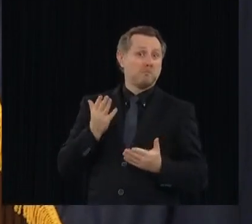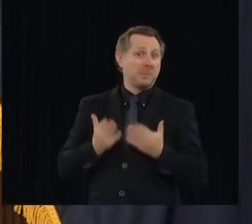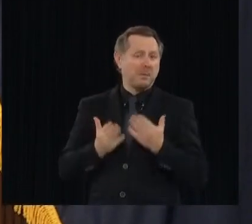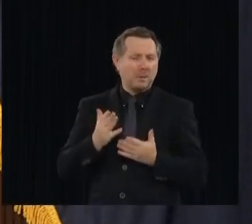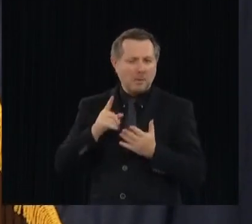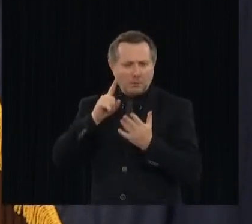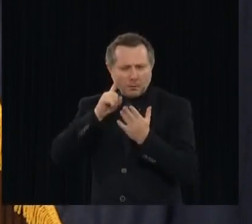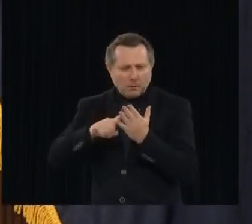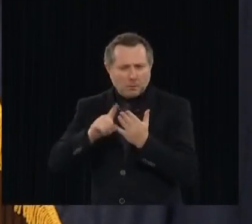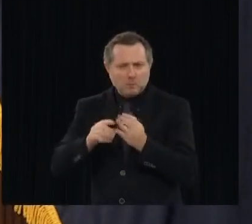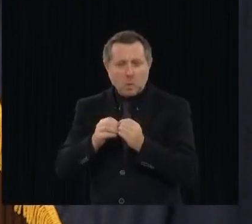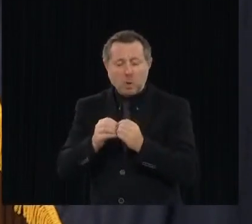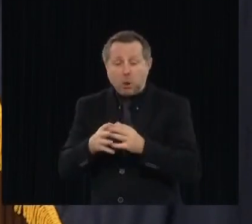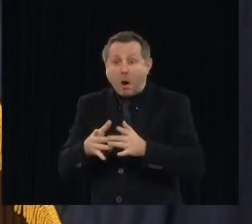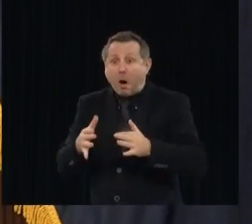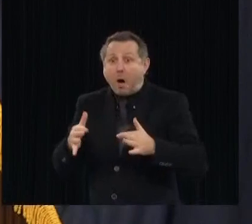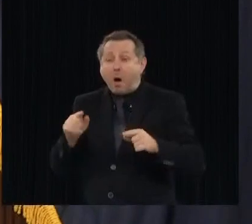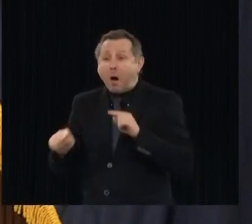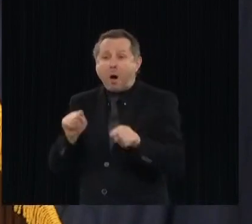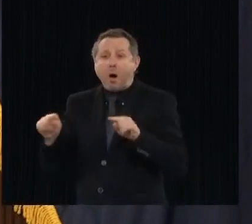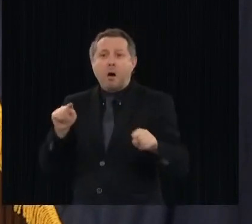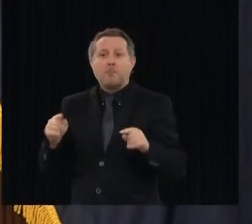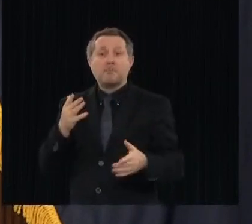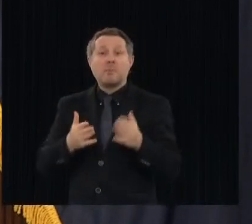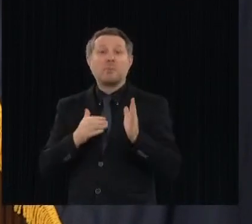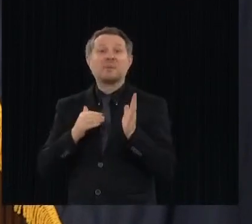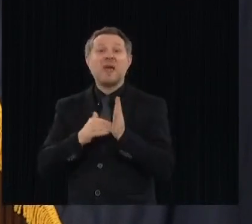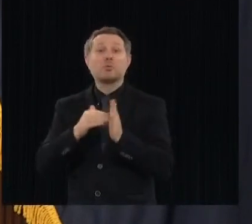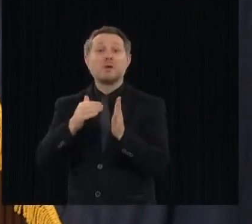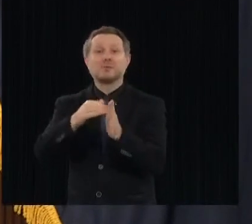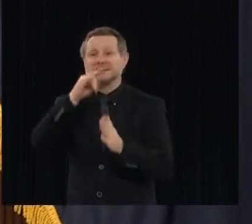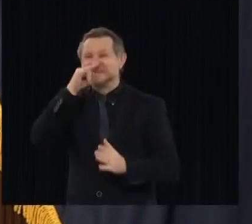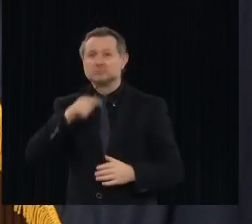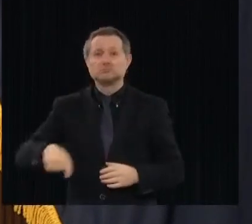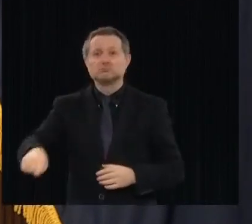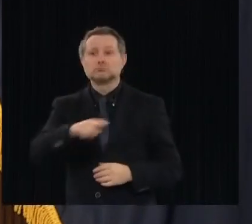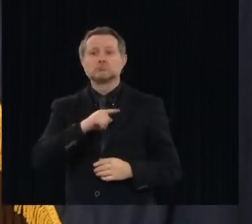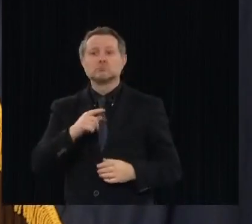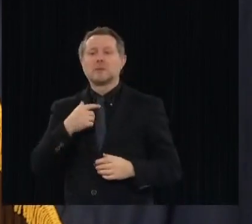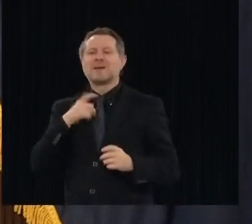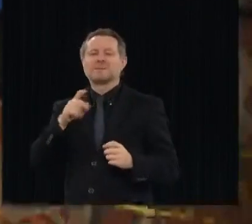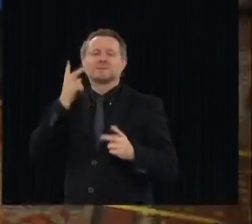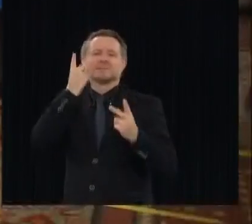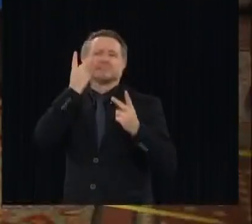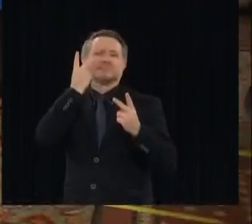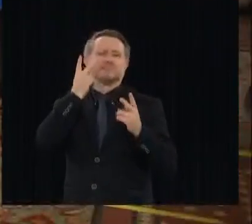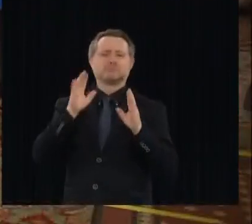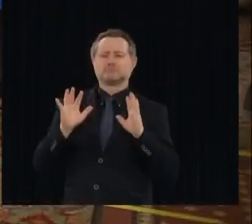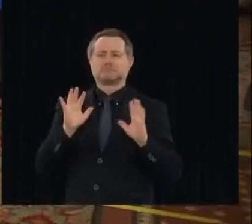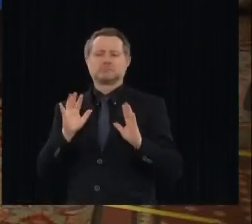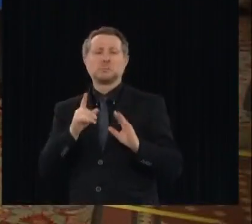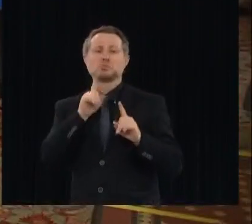KIDS AND IT'S AN ANOMALY SORE THAT JUST THE TIP OF THE ICEBERG?